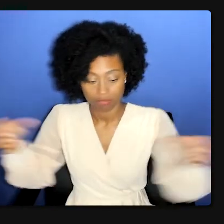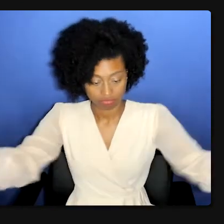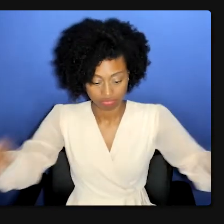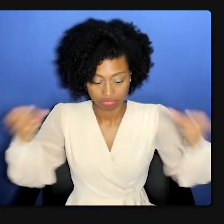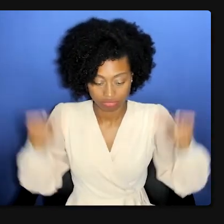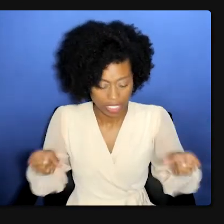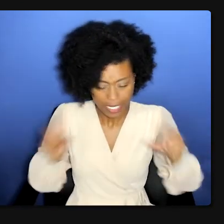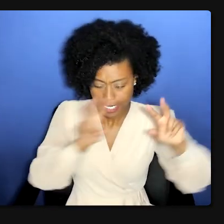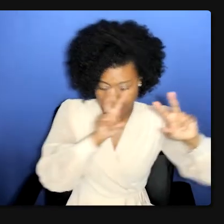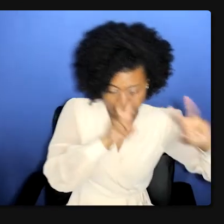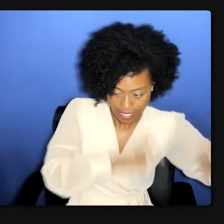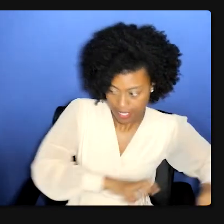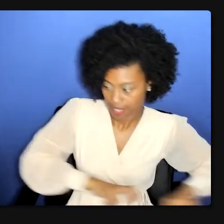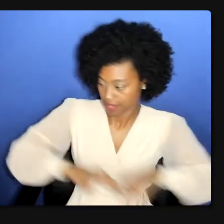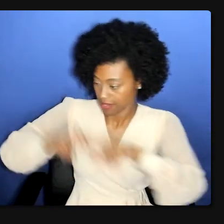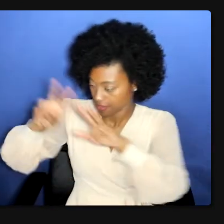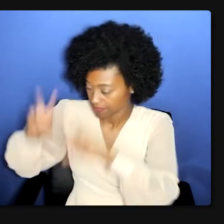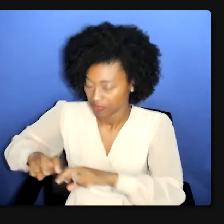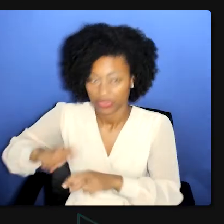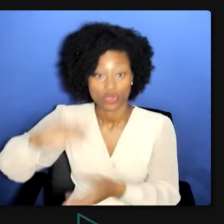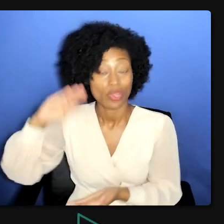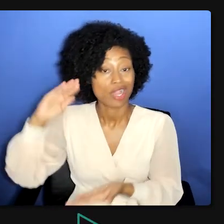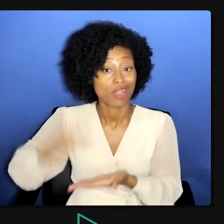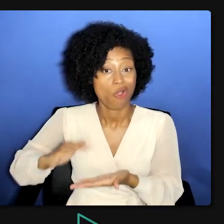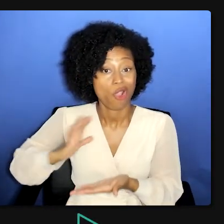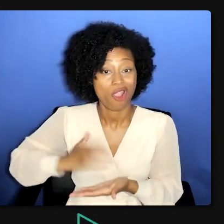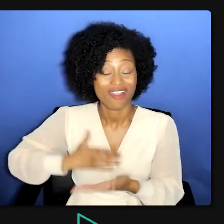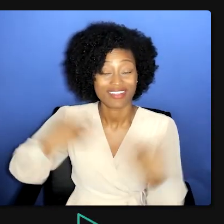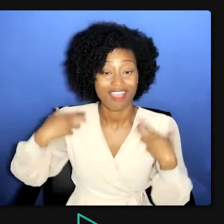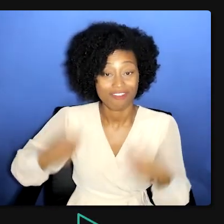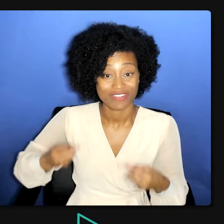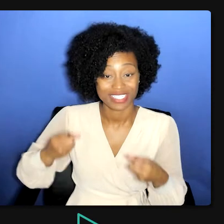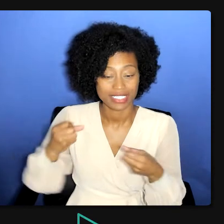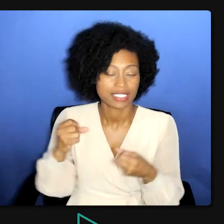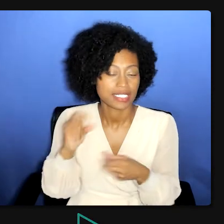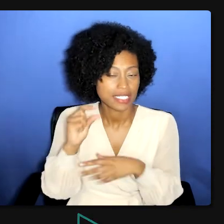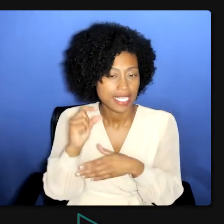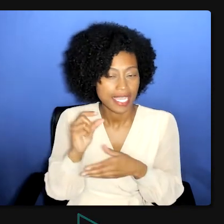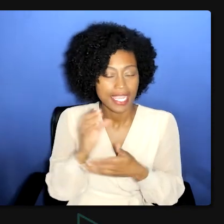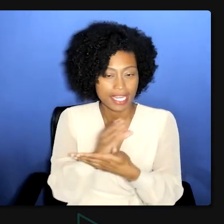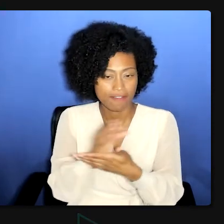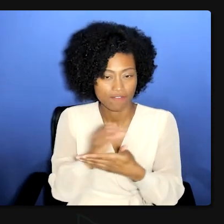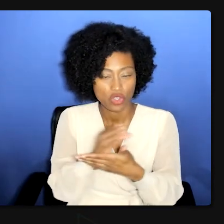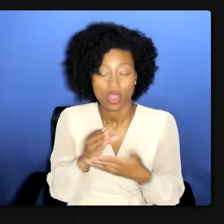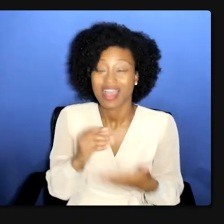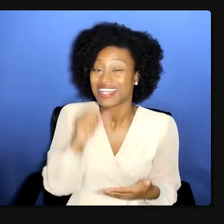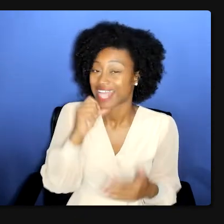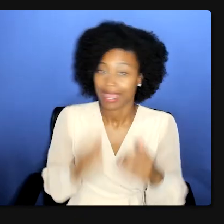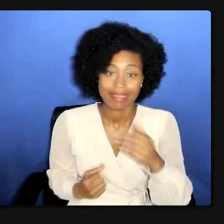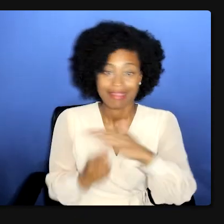And again we lowered our confidence interval. We didn't hit statistical significance at 95%.